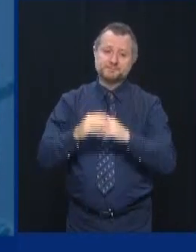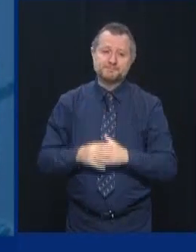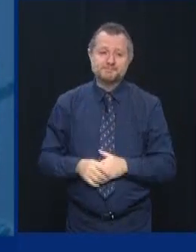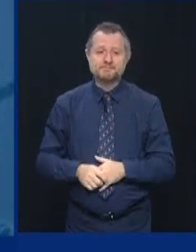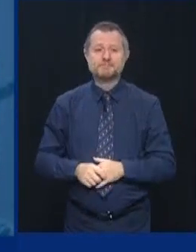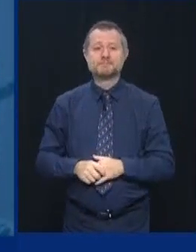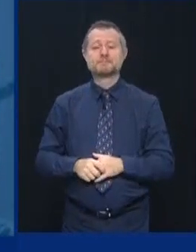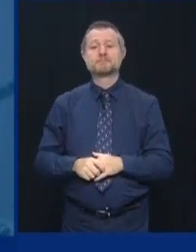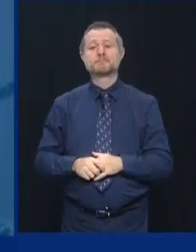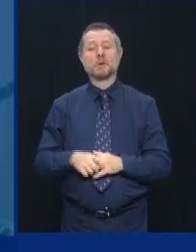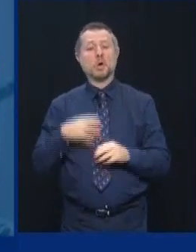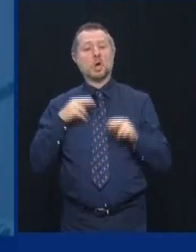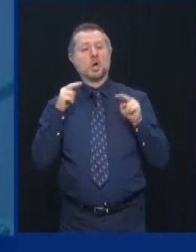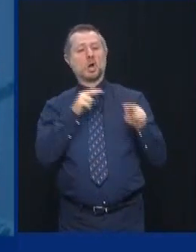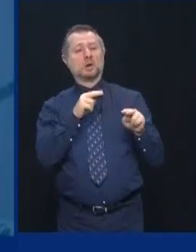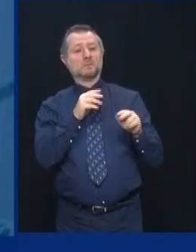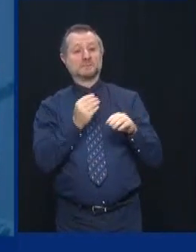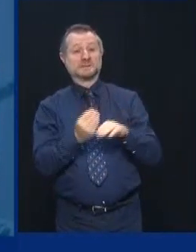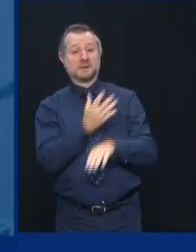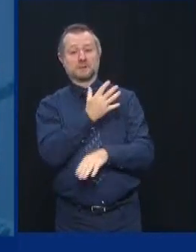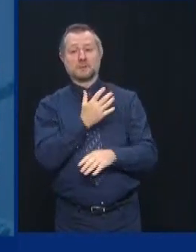WE EXPECT TO SEE THE INFECTION